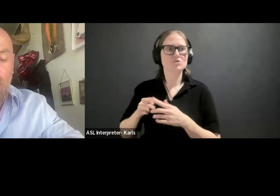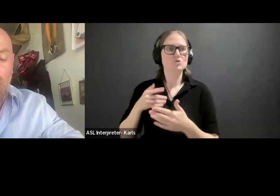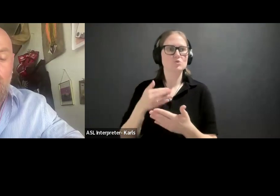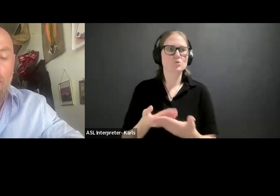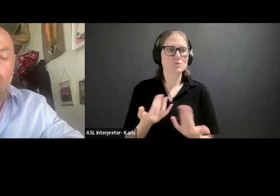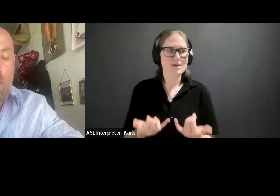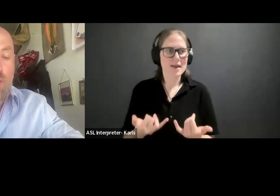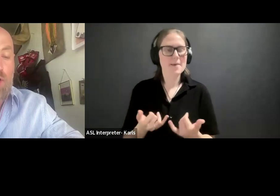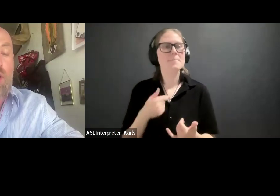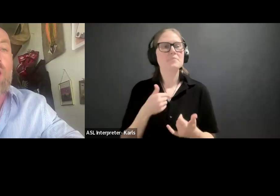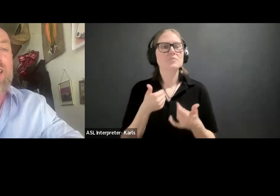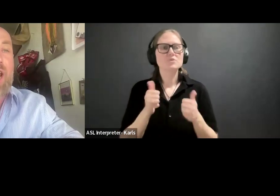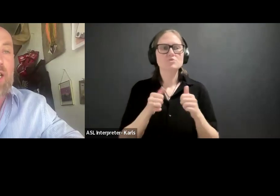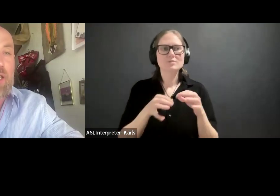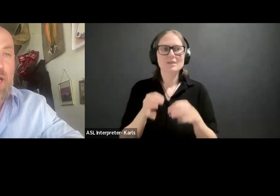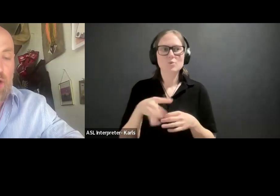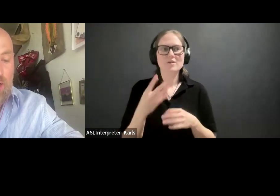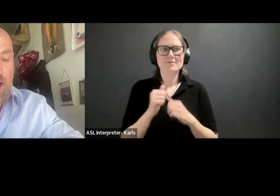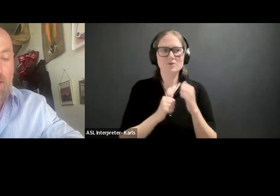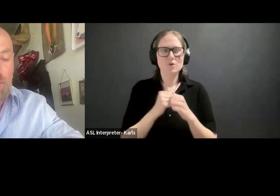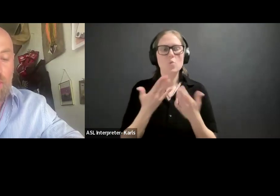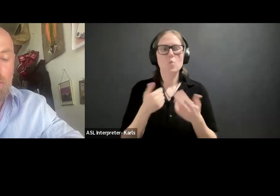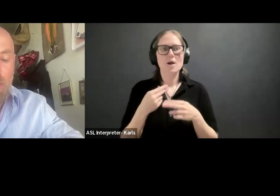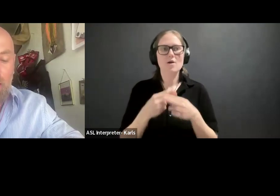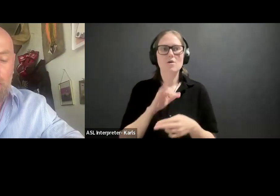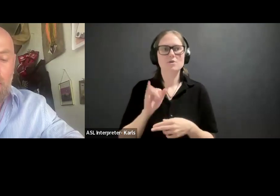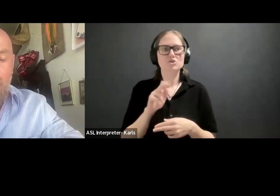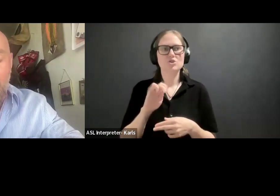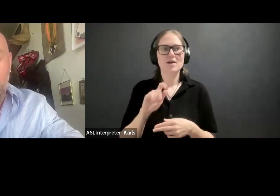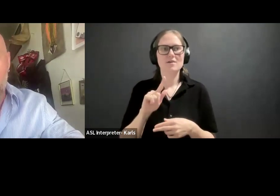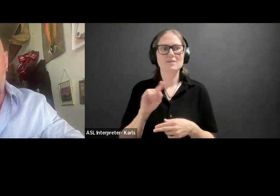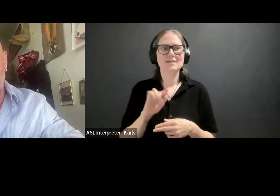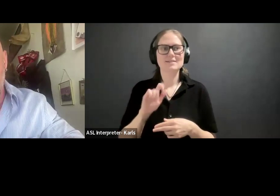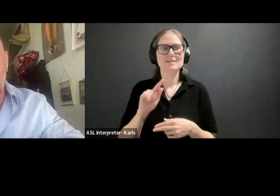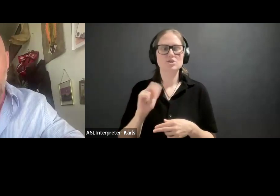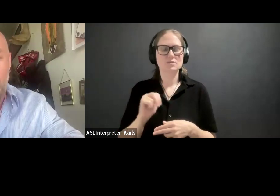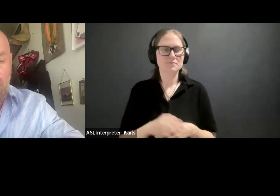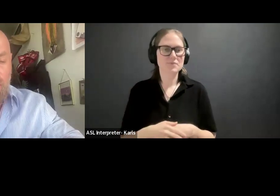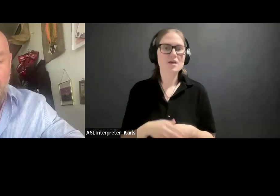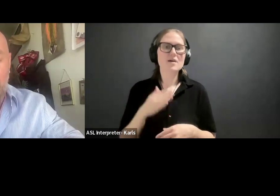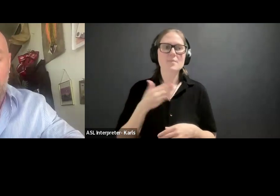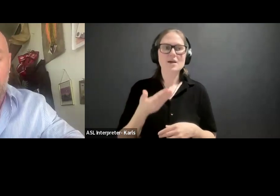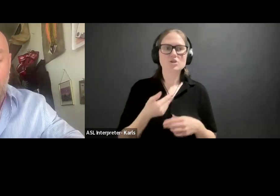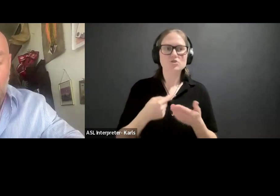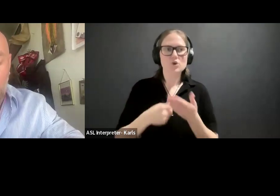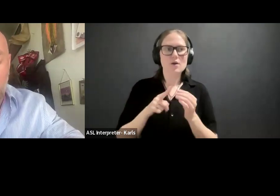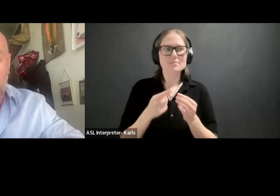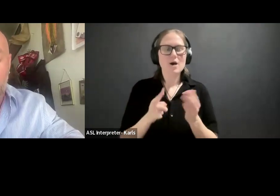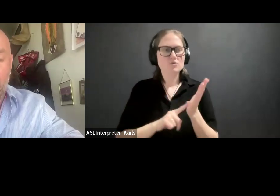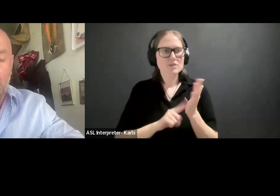What I'm going to call jackalization after the jackal. And then my intro talks about research methods and archives,